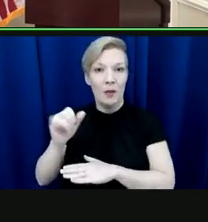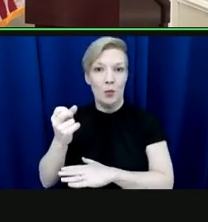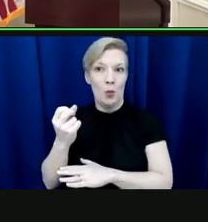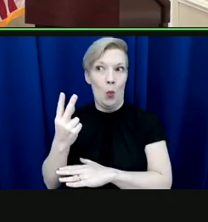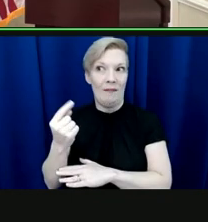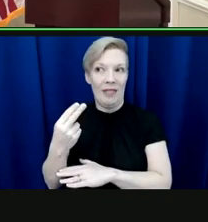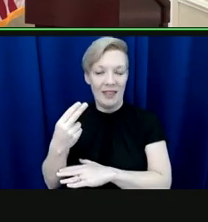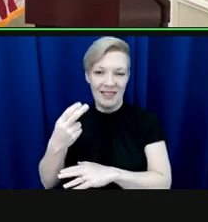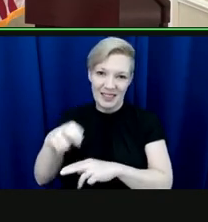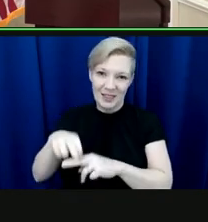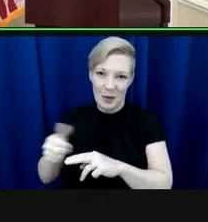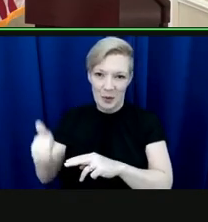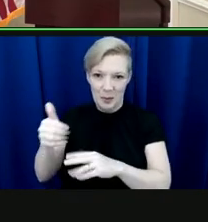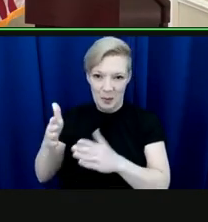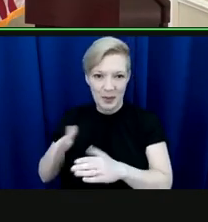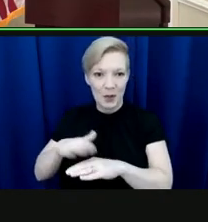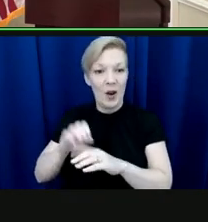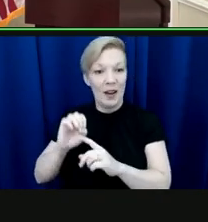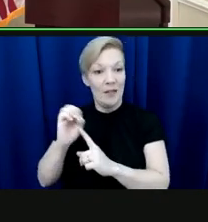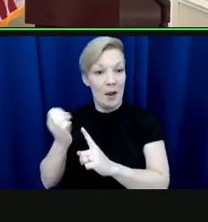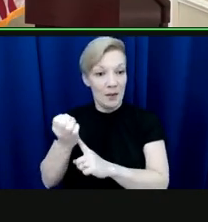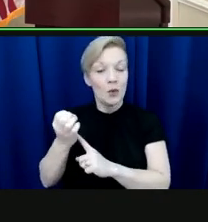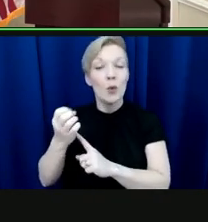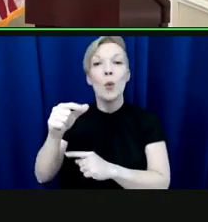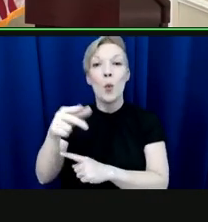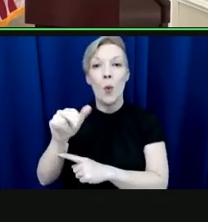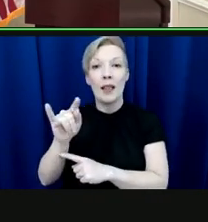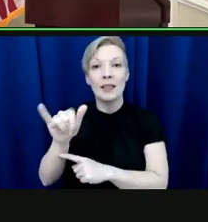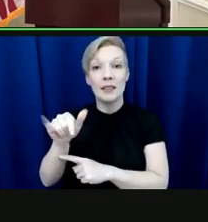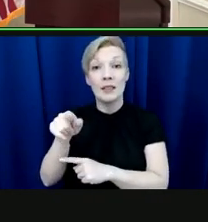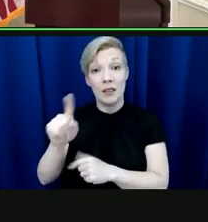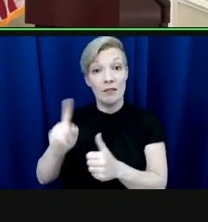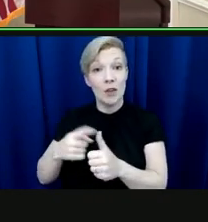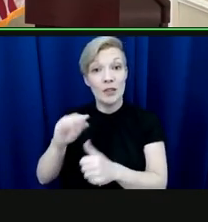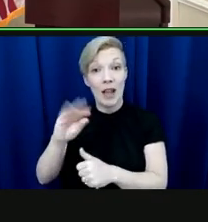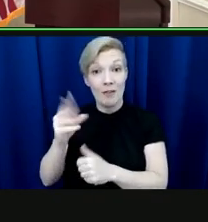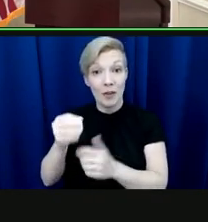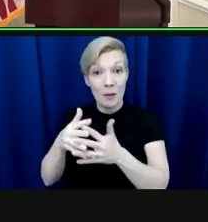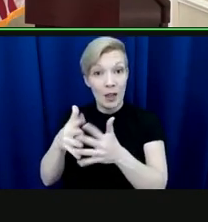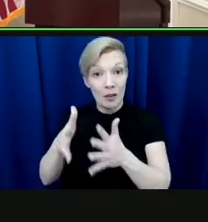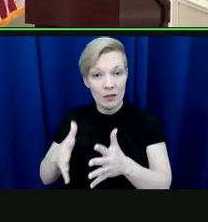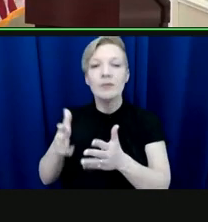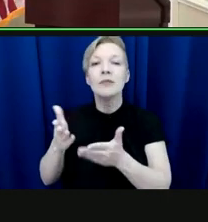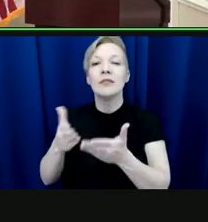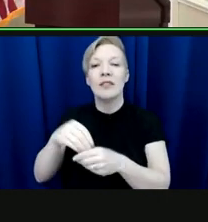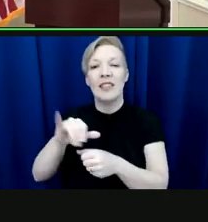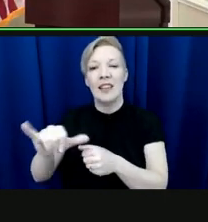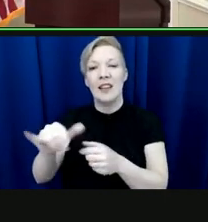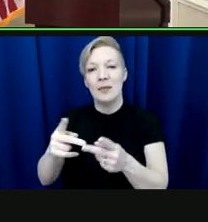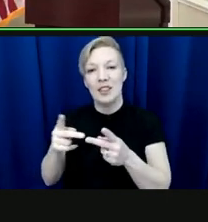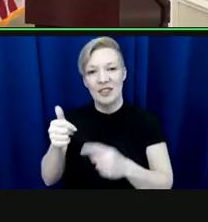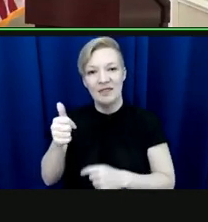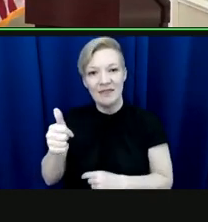on Environmental Quality. She is the first African American to serve in this position. As chair, she advises the President